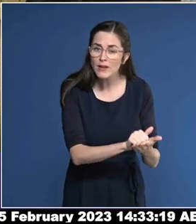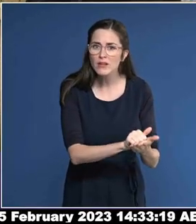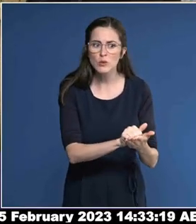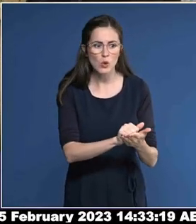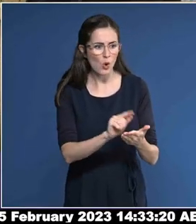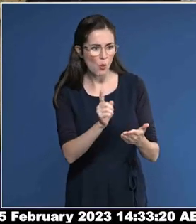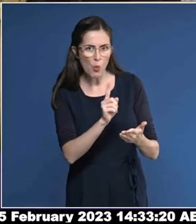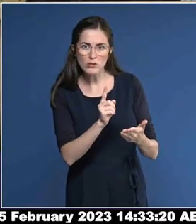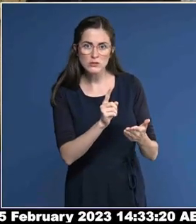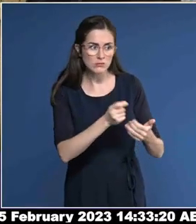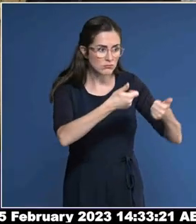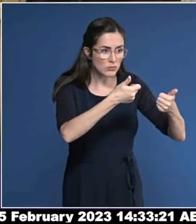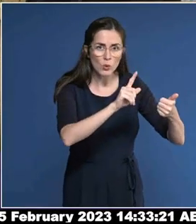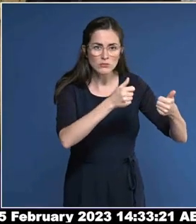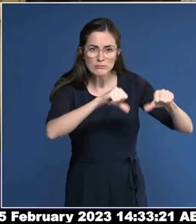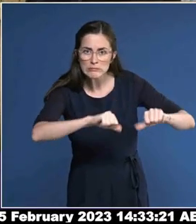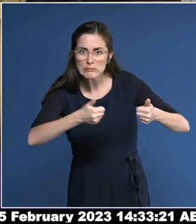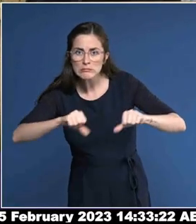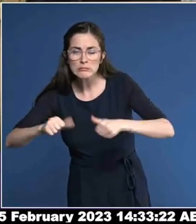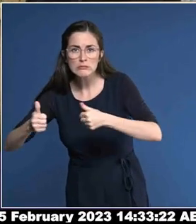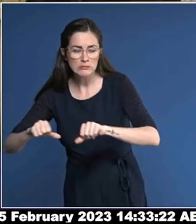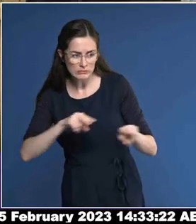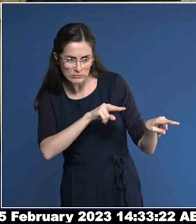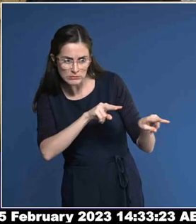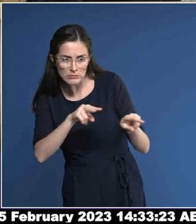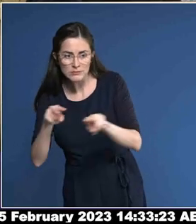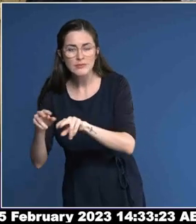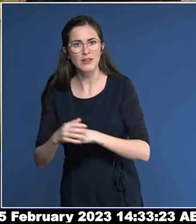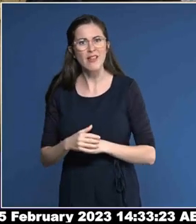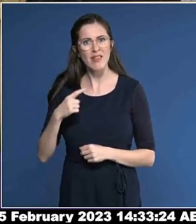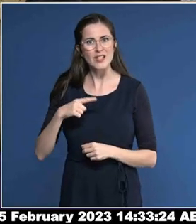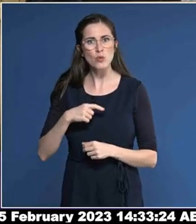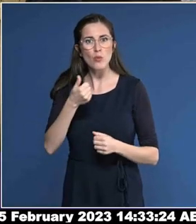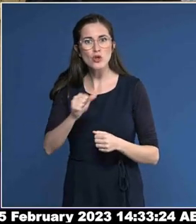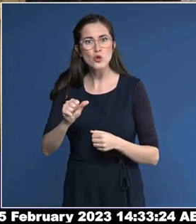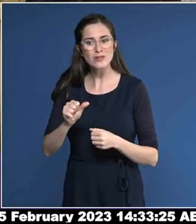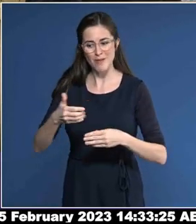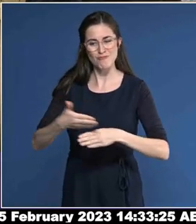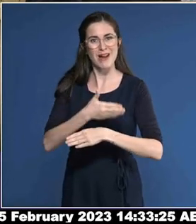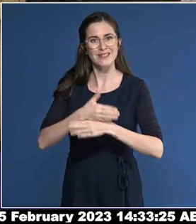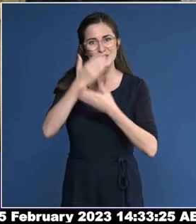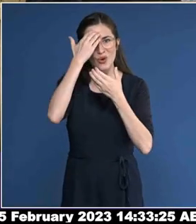And by being able to use practice coaches working alongside, you can actually then pick up on some of those emerging trends.